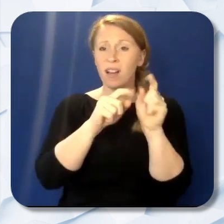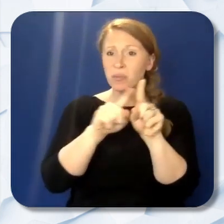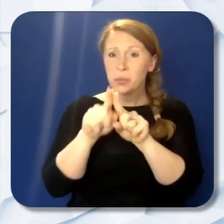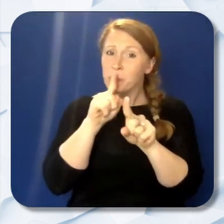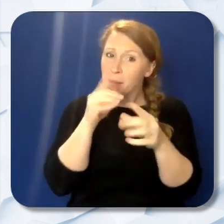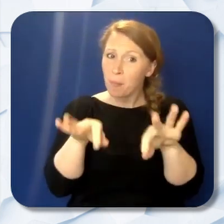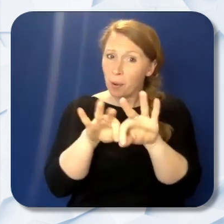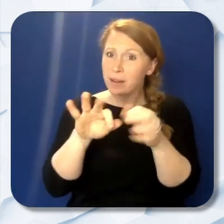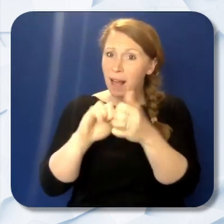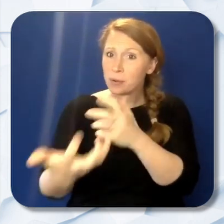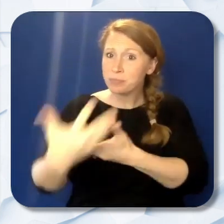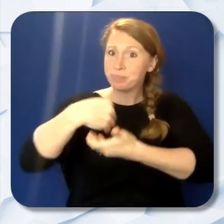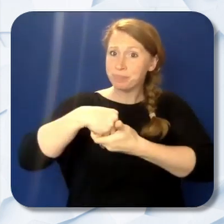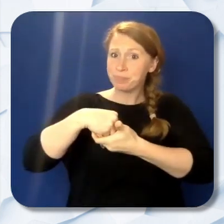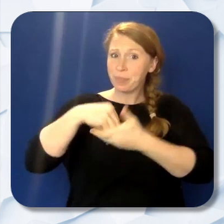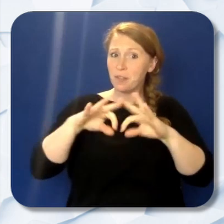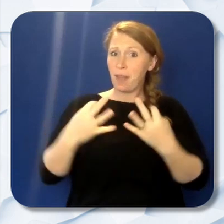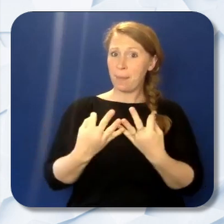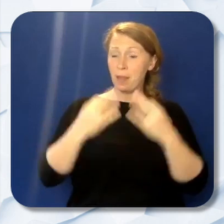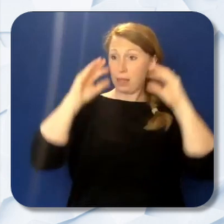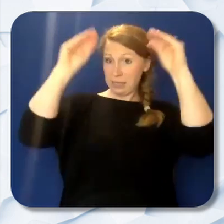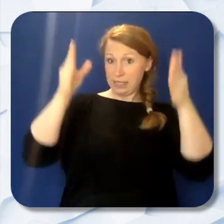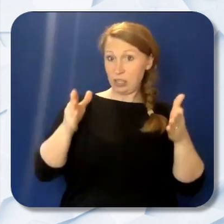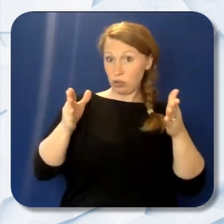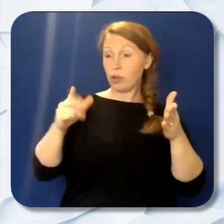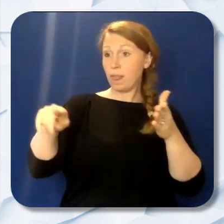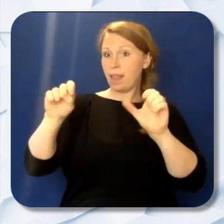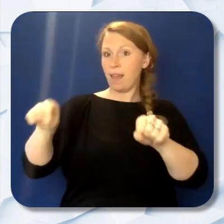and what educators could do is really ensure that we're providing support for how families